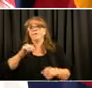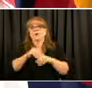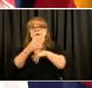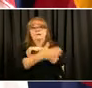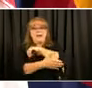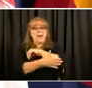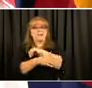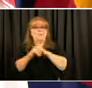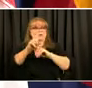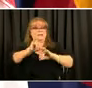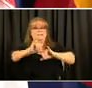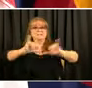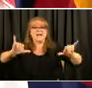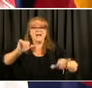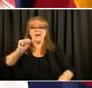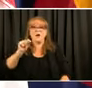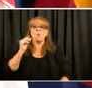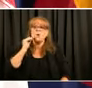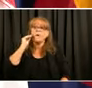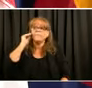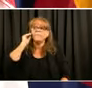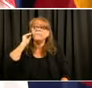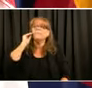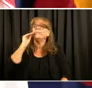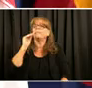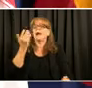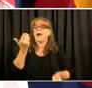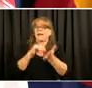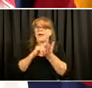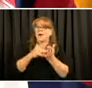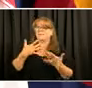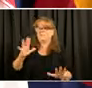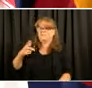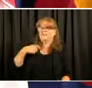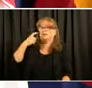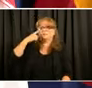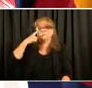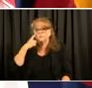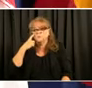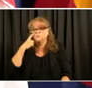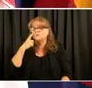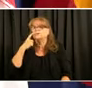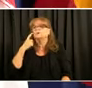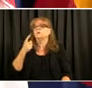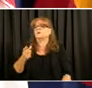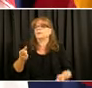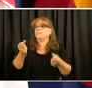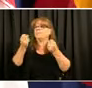transmission for covet 19 generally in households and so that can be households that are on campus